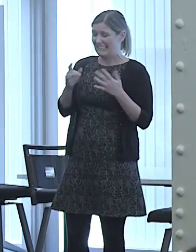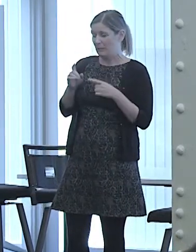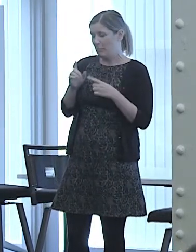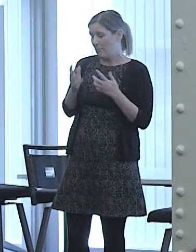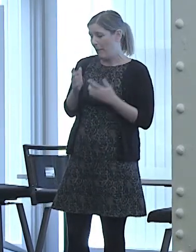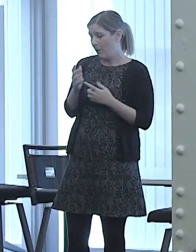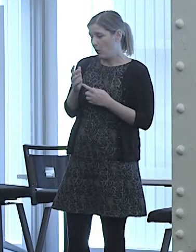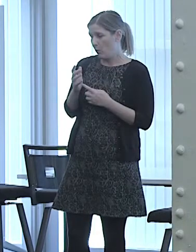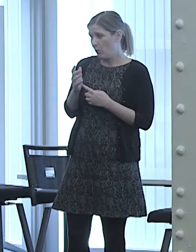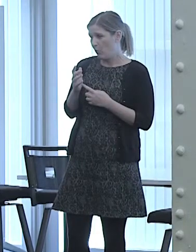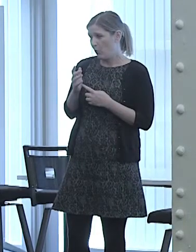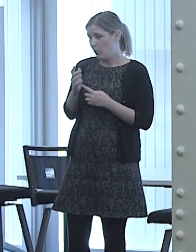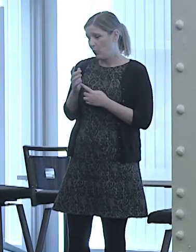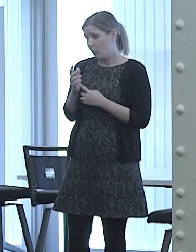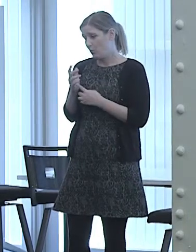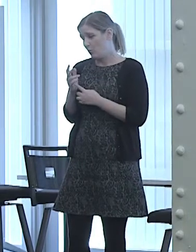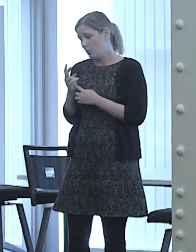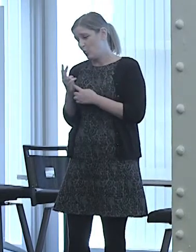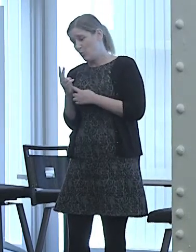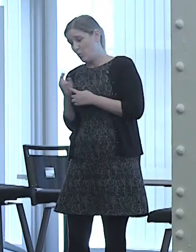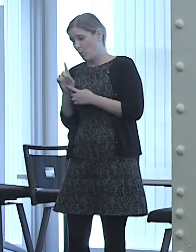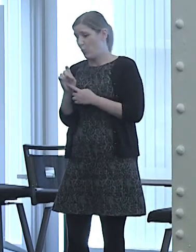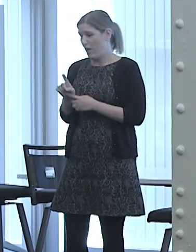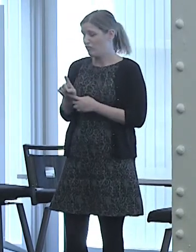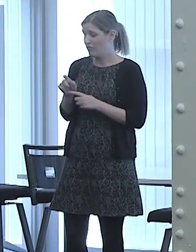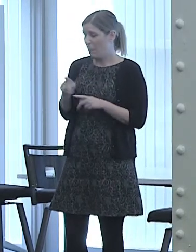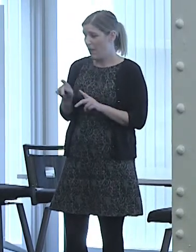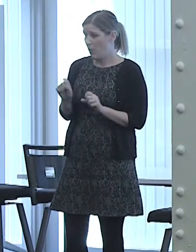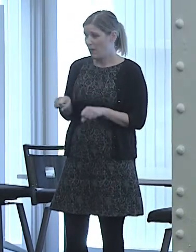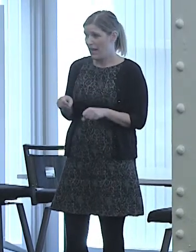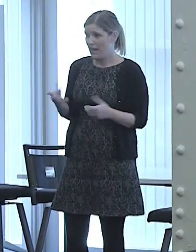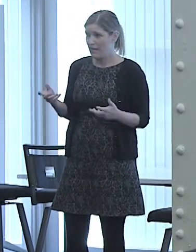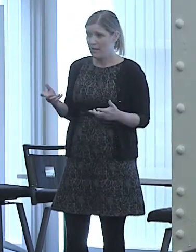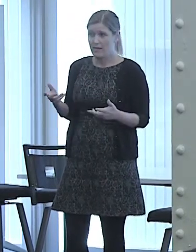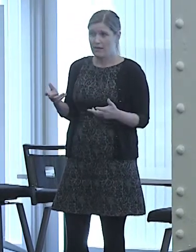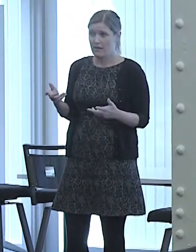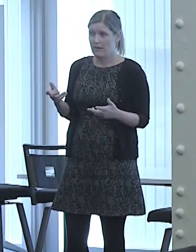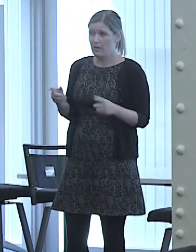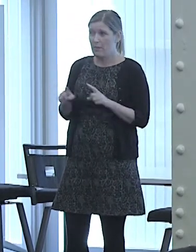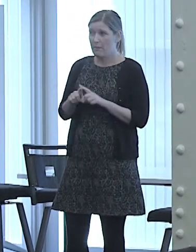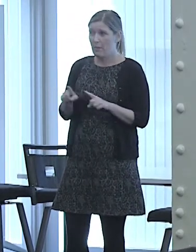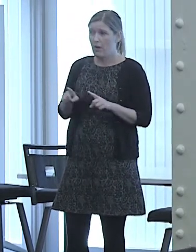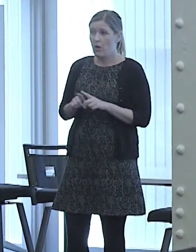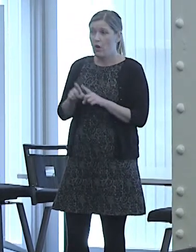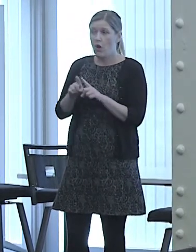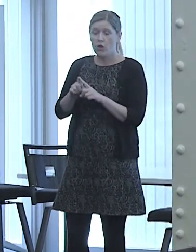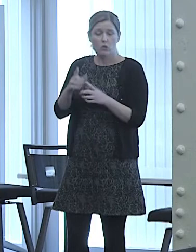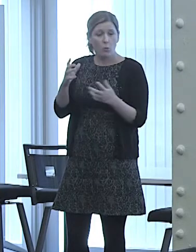at most two questions. But, I also would like to note that